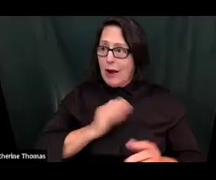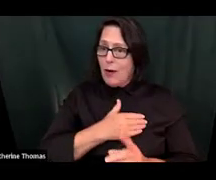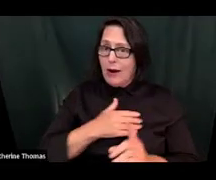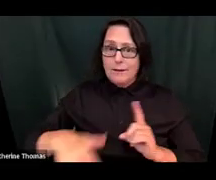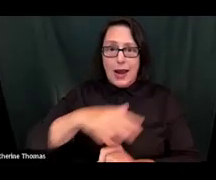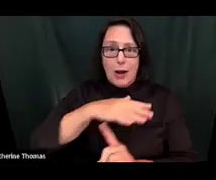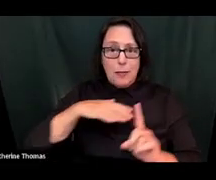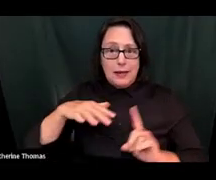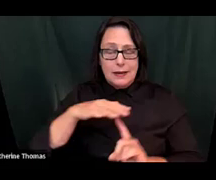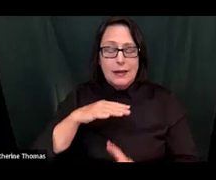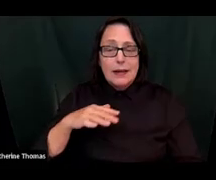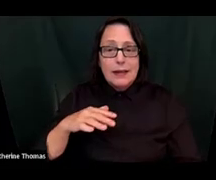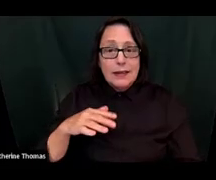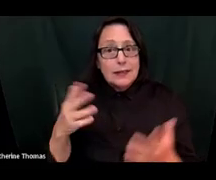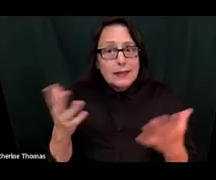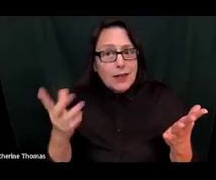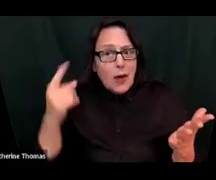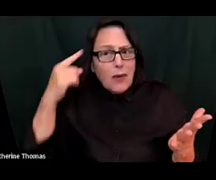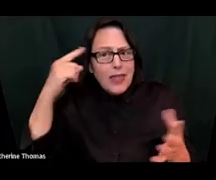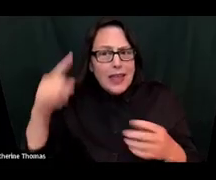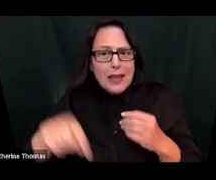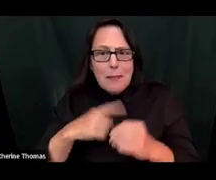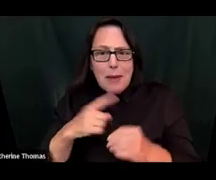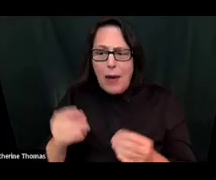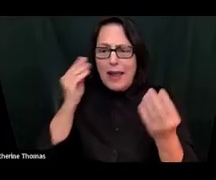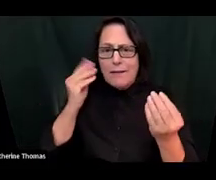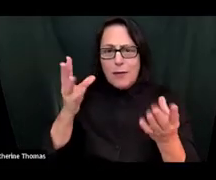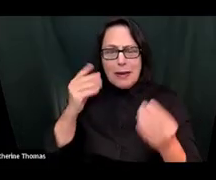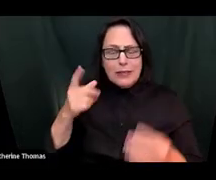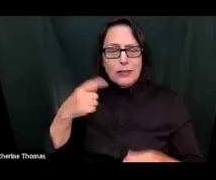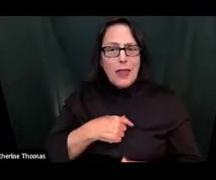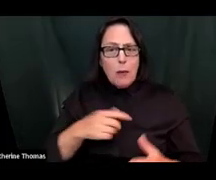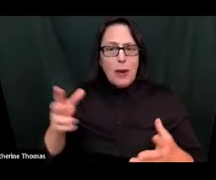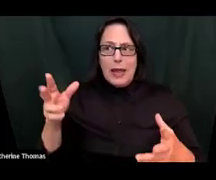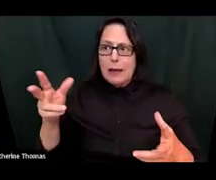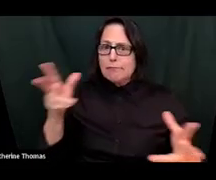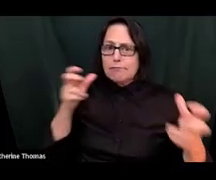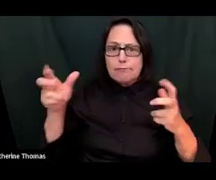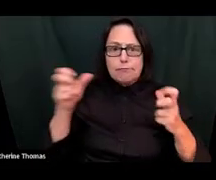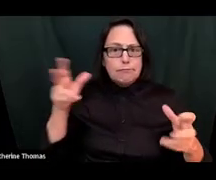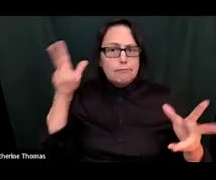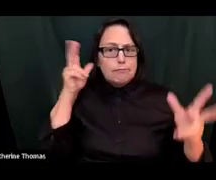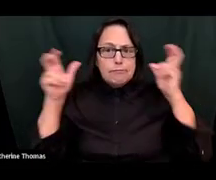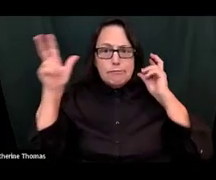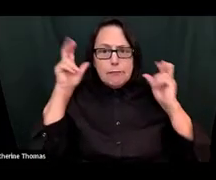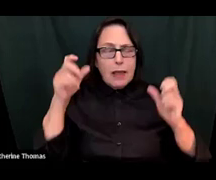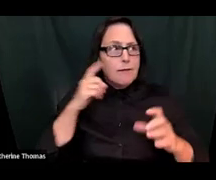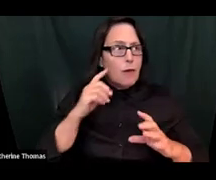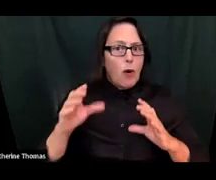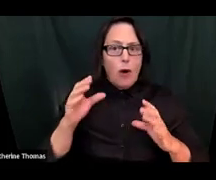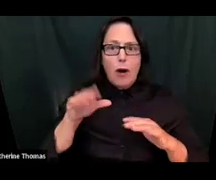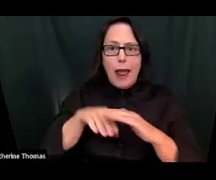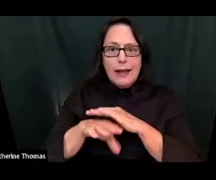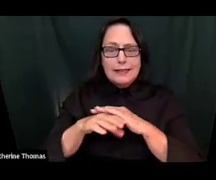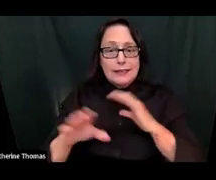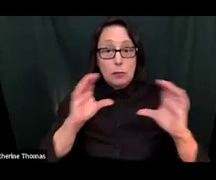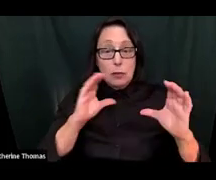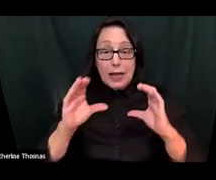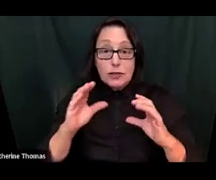So think about the information that we take in to access communication through